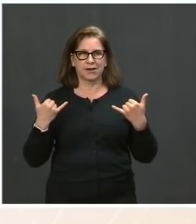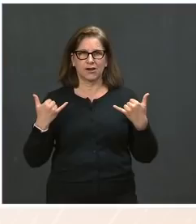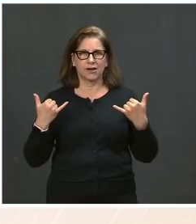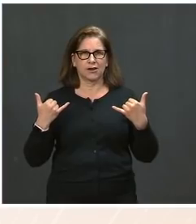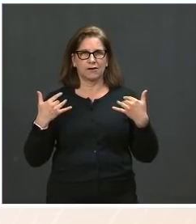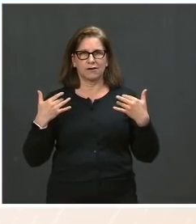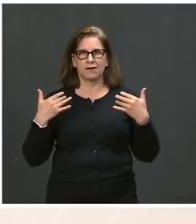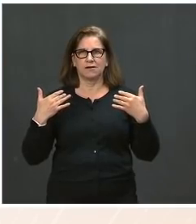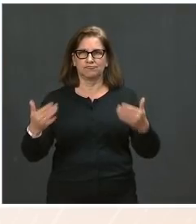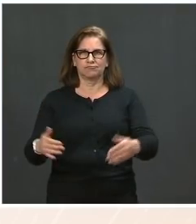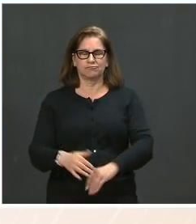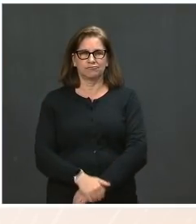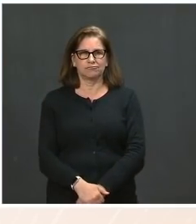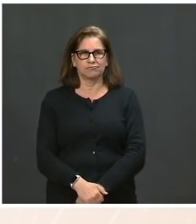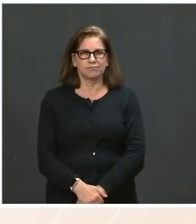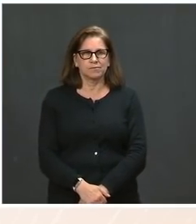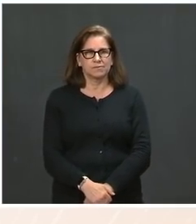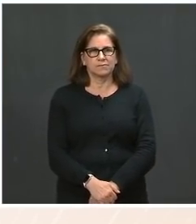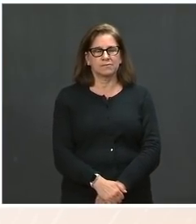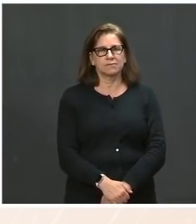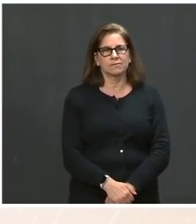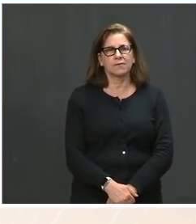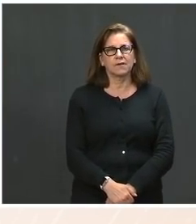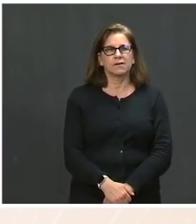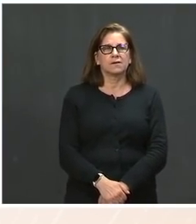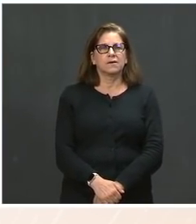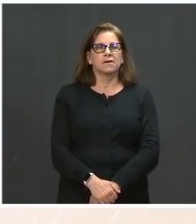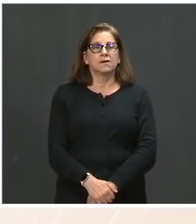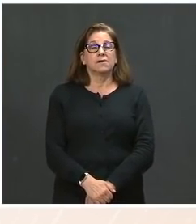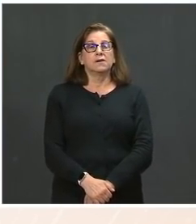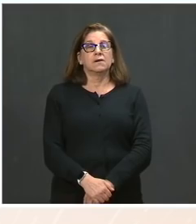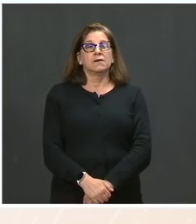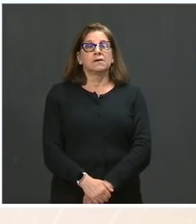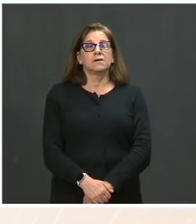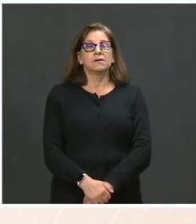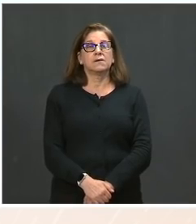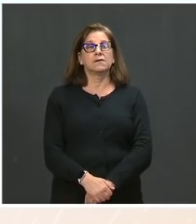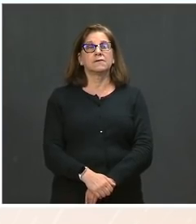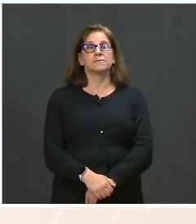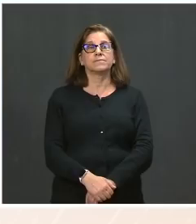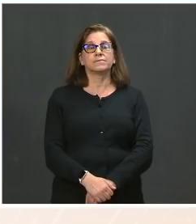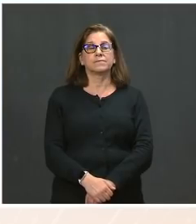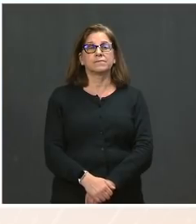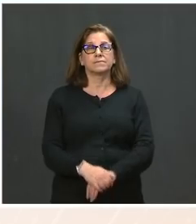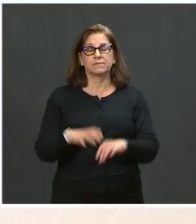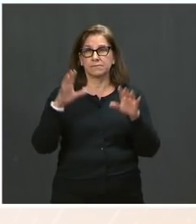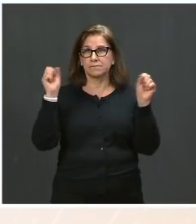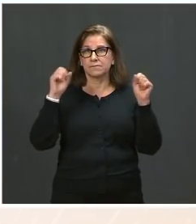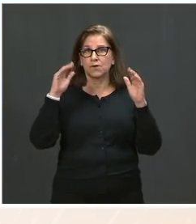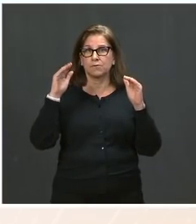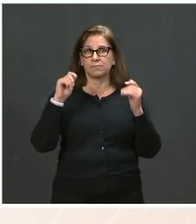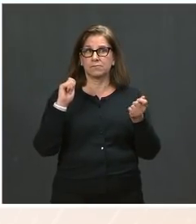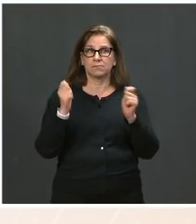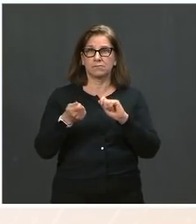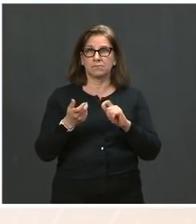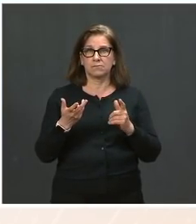to see change due to the executive action -- action today? Ms. Psaki: Change in what way? The Press: I guess, how soon does he expect